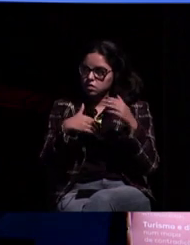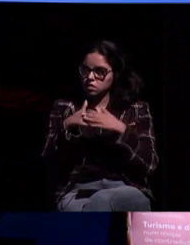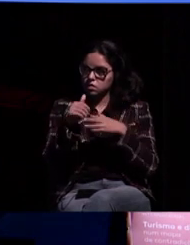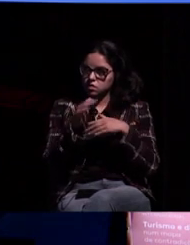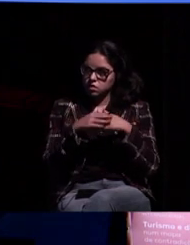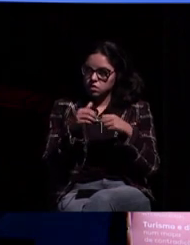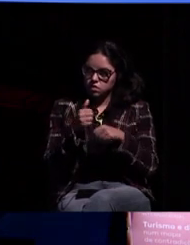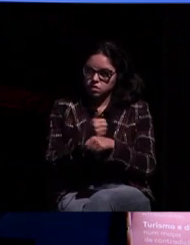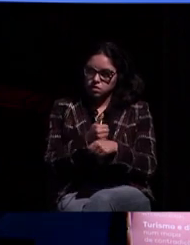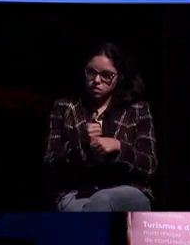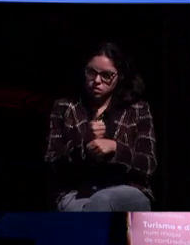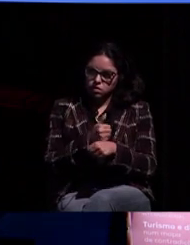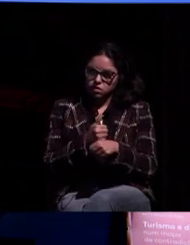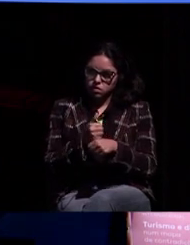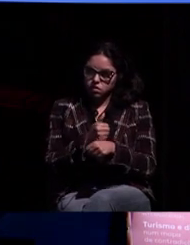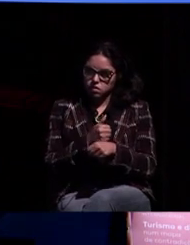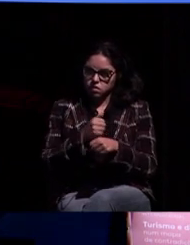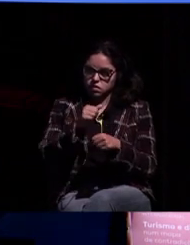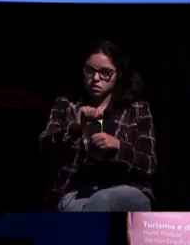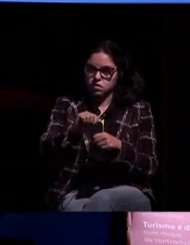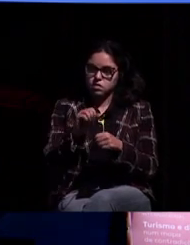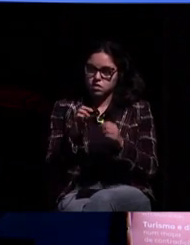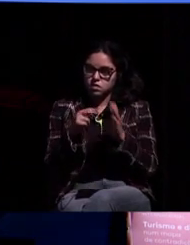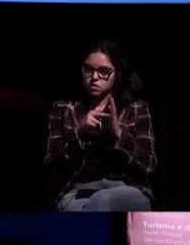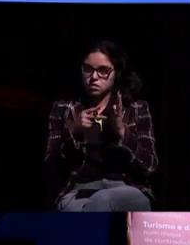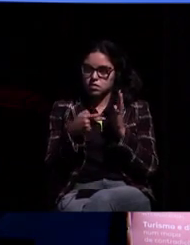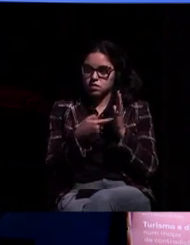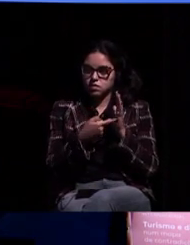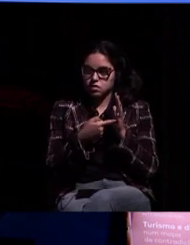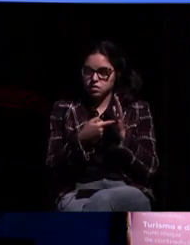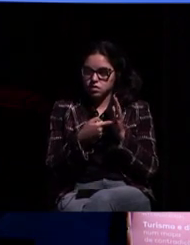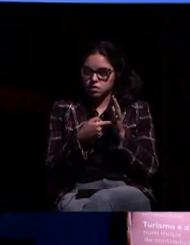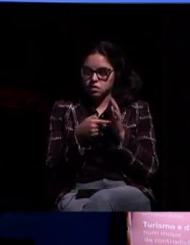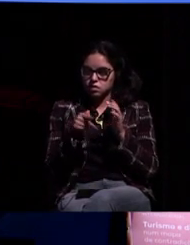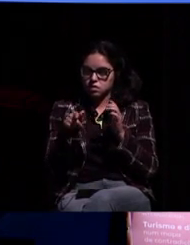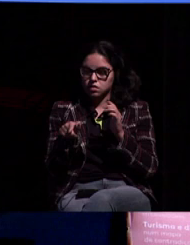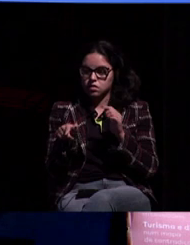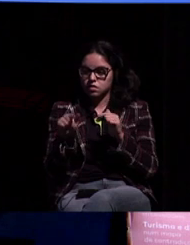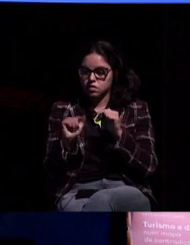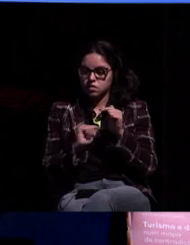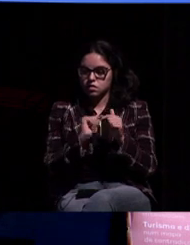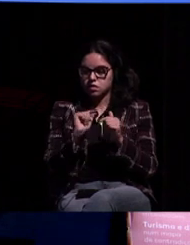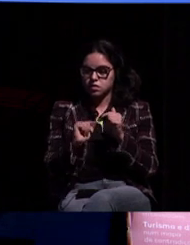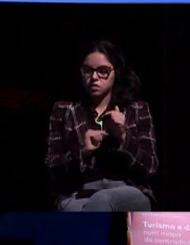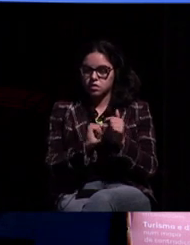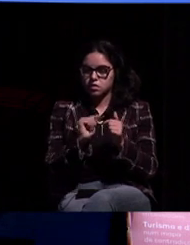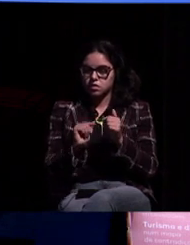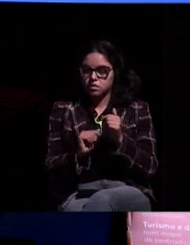employees on the job will have to render maximum output and be the flexible the needed